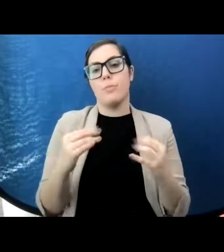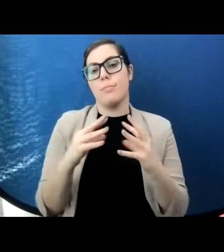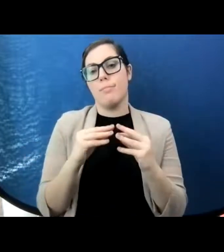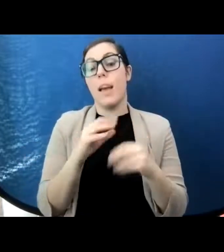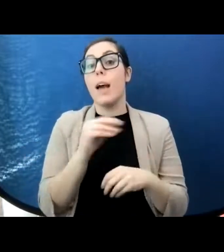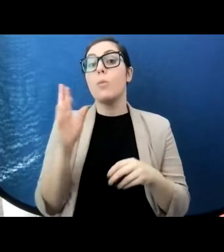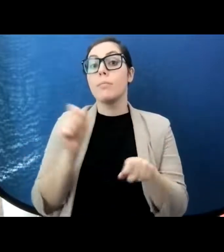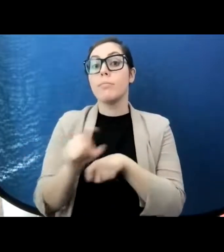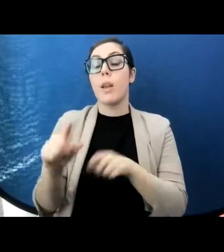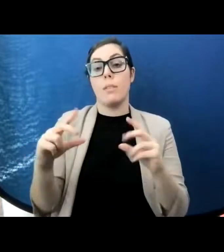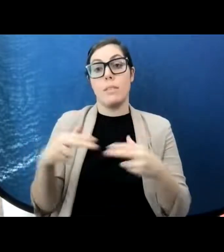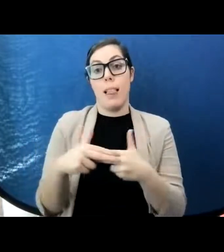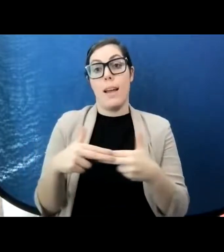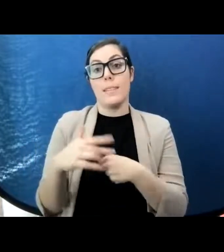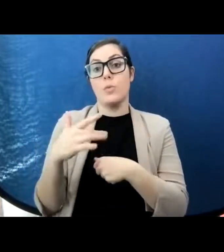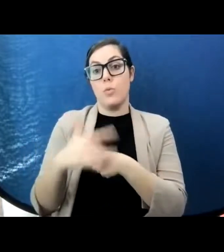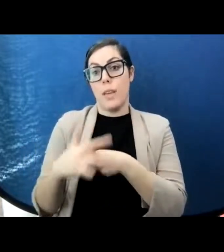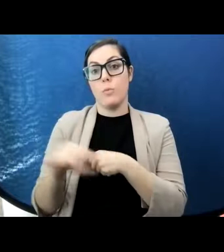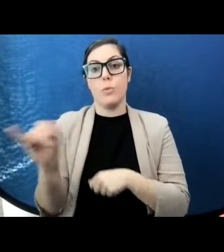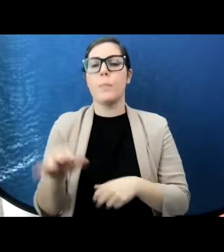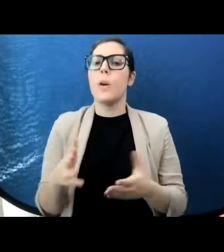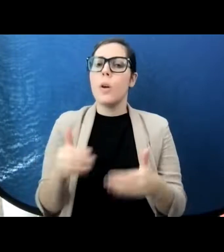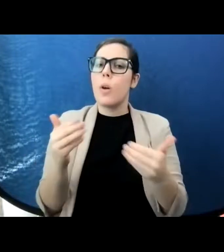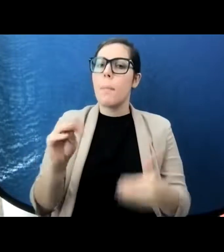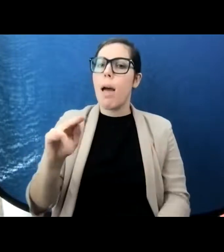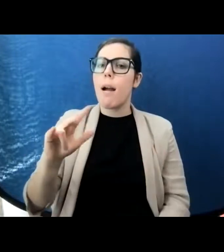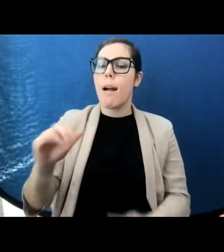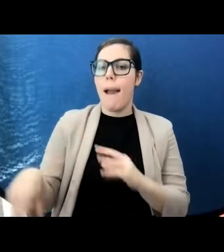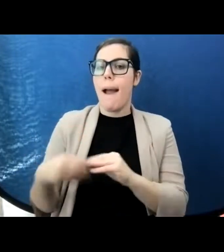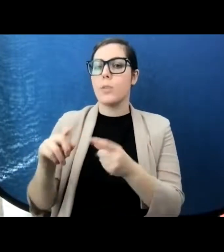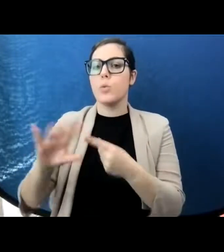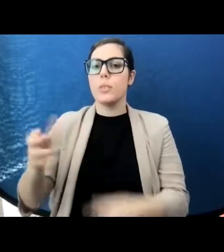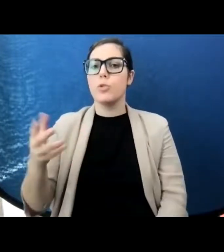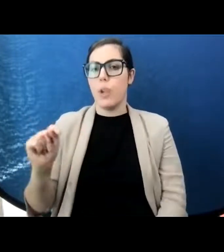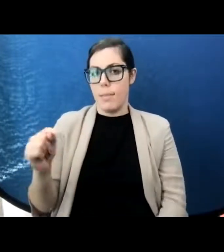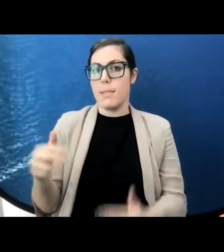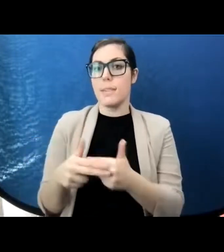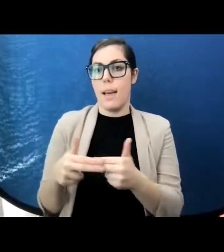Monica, also, could you go ahead and chat the slides out into the box? And also chat out